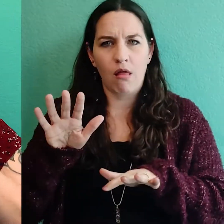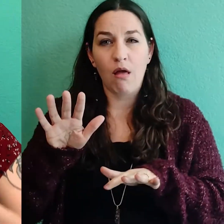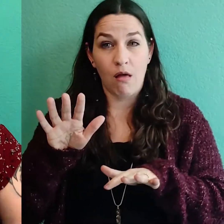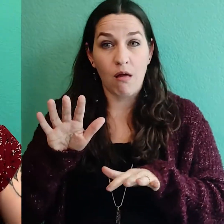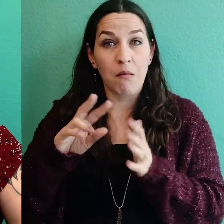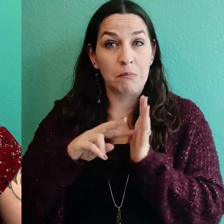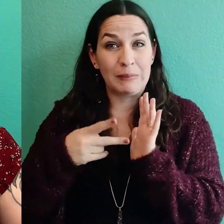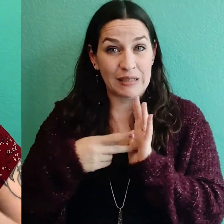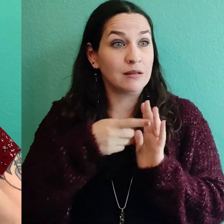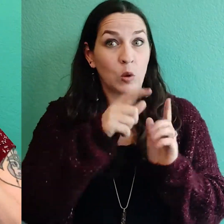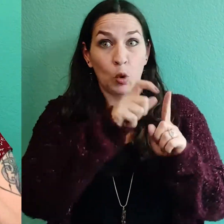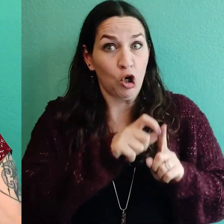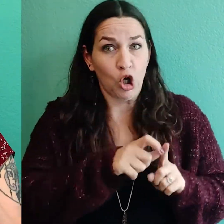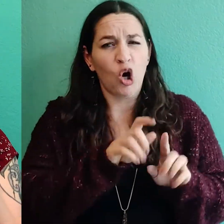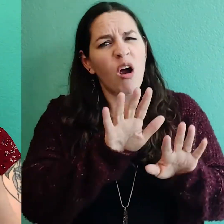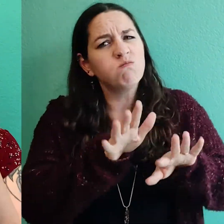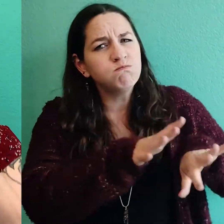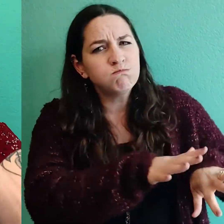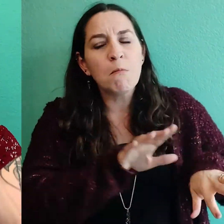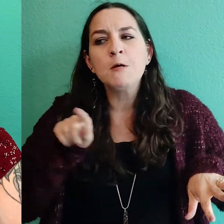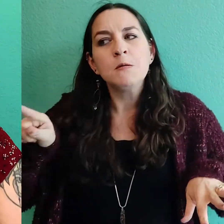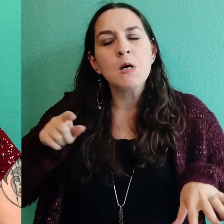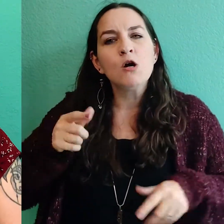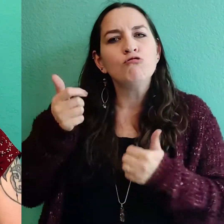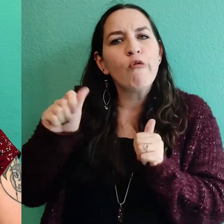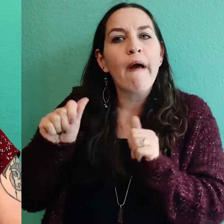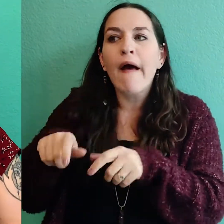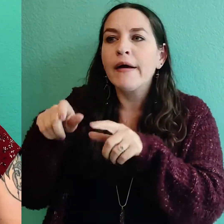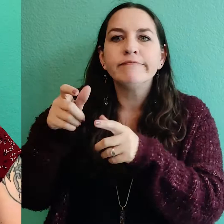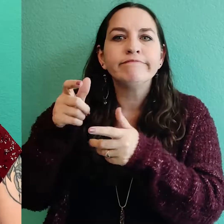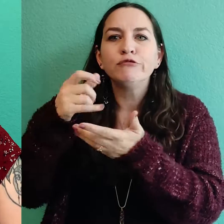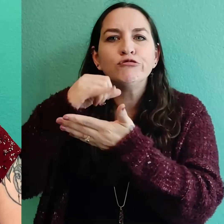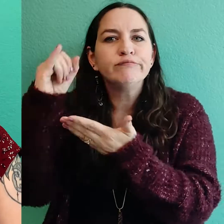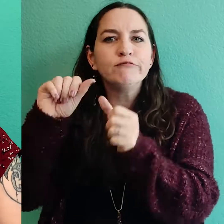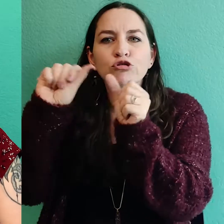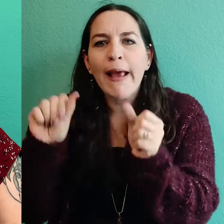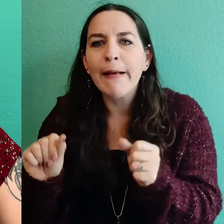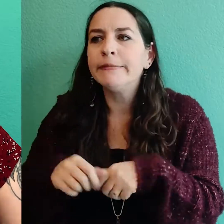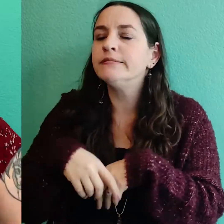color, and shape, and line, and form, and all of those things, you may find yourself better able to